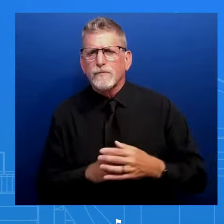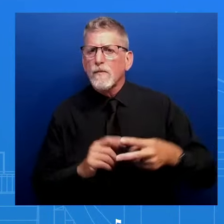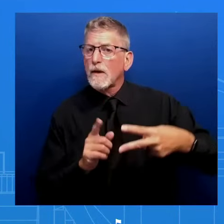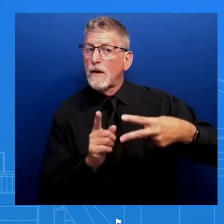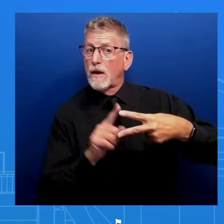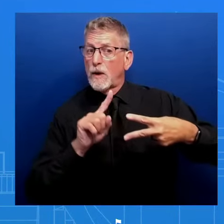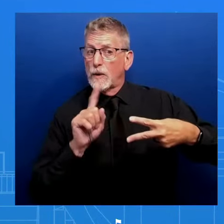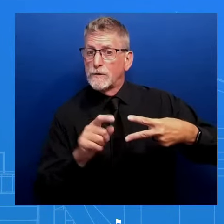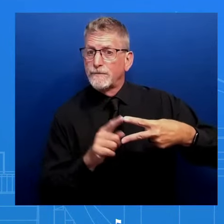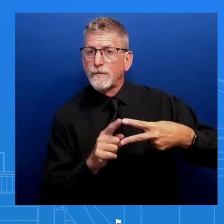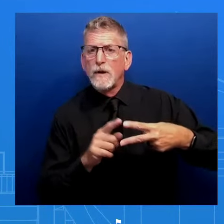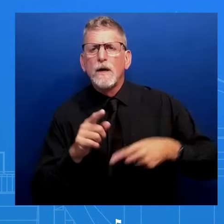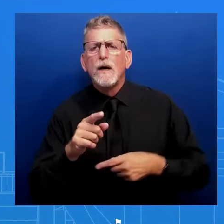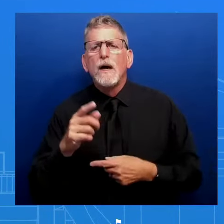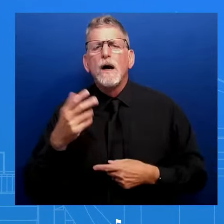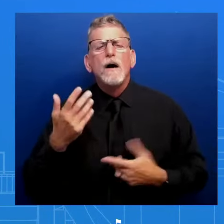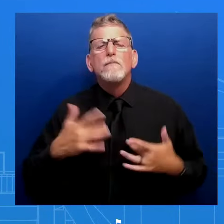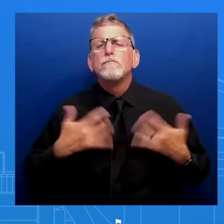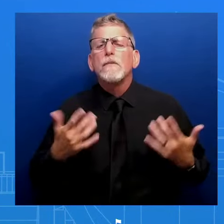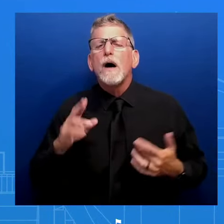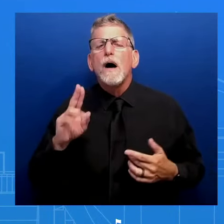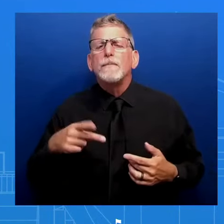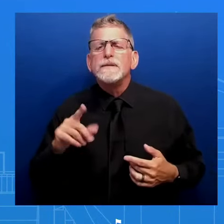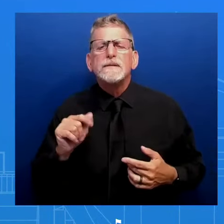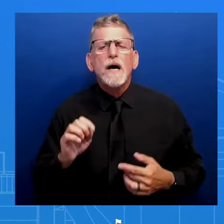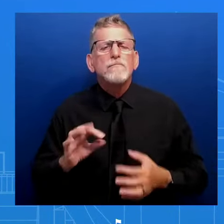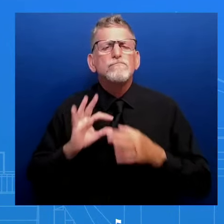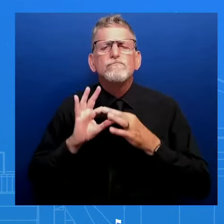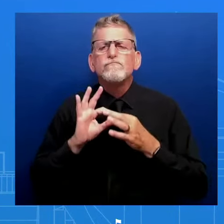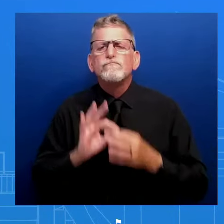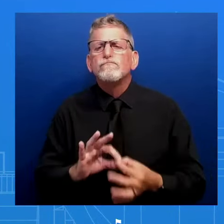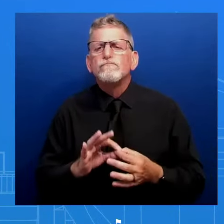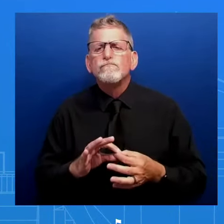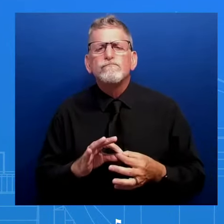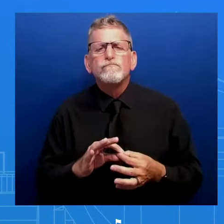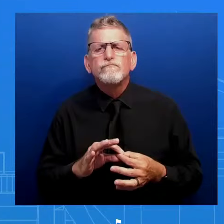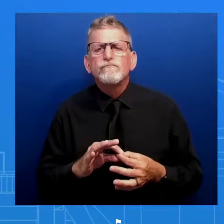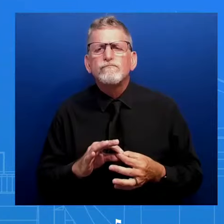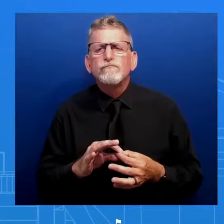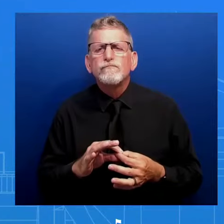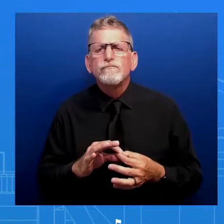relates to the grains issue going to Africa out of Ukraine?